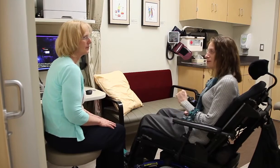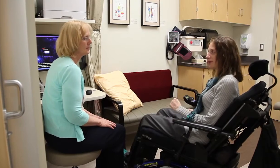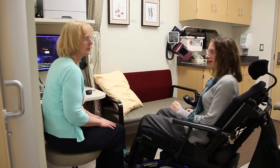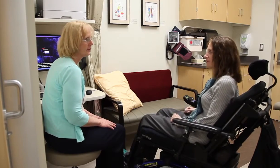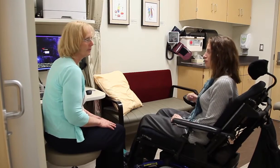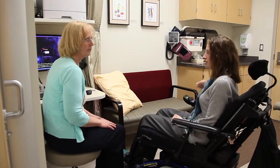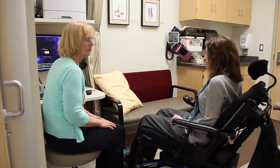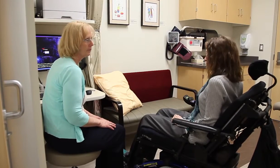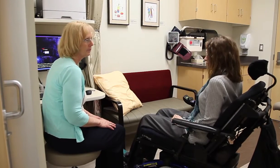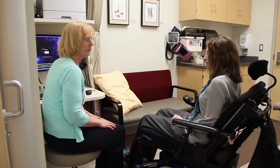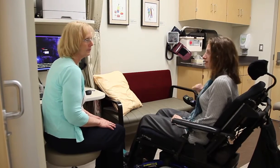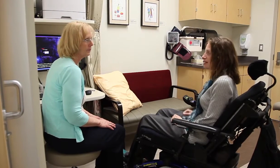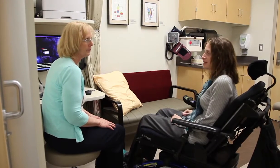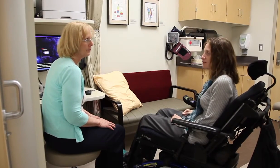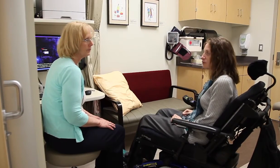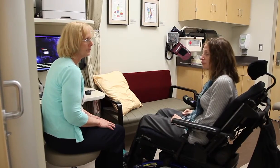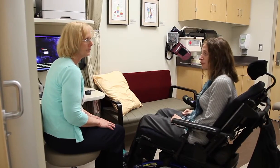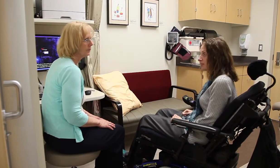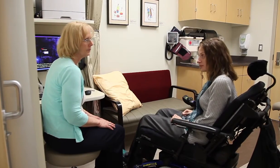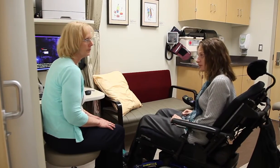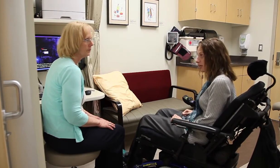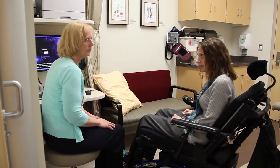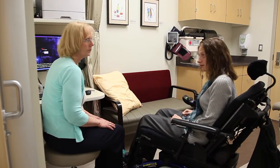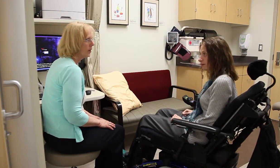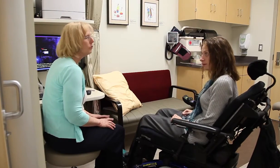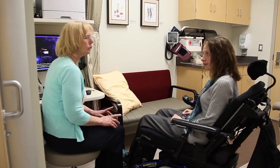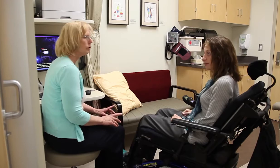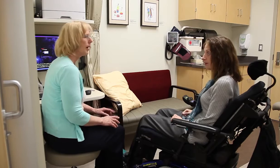Would it be alright if I transfer to the exam table before the doctor got here?